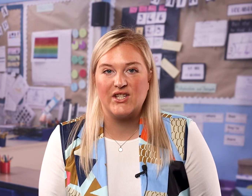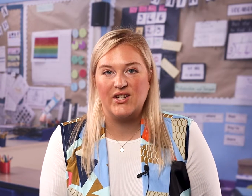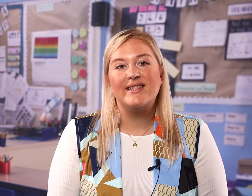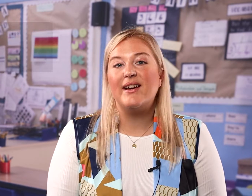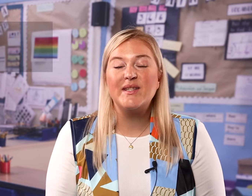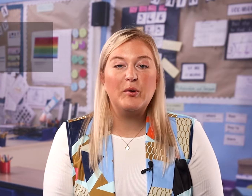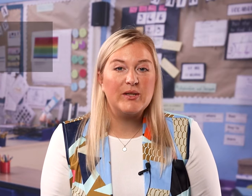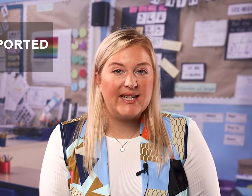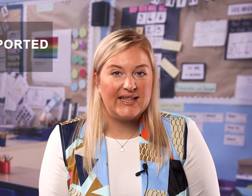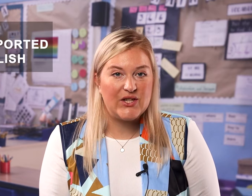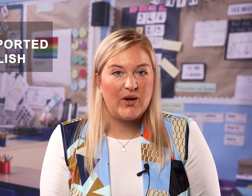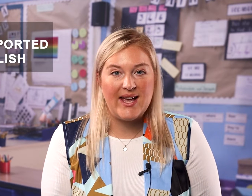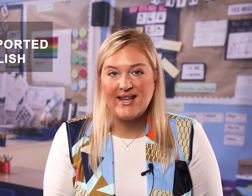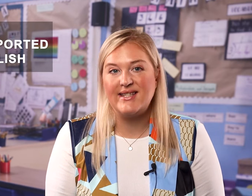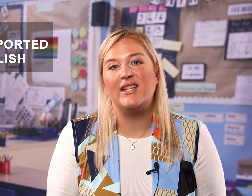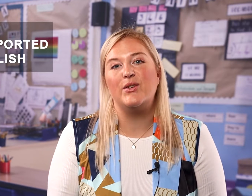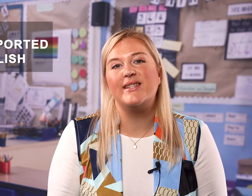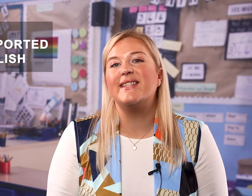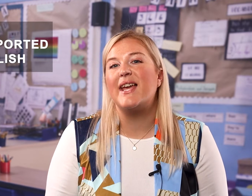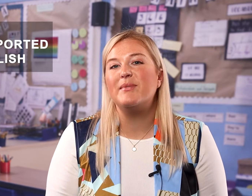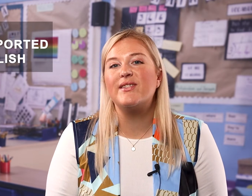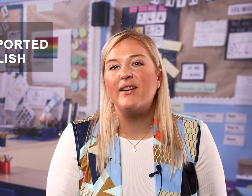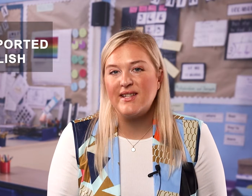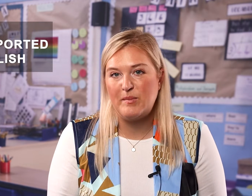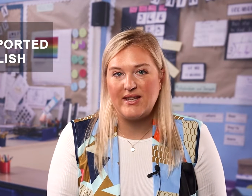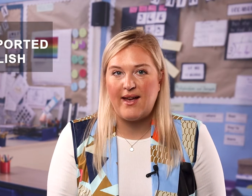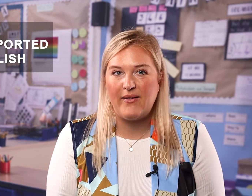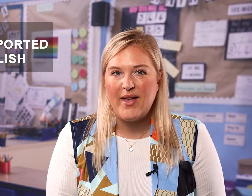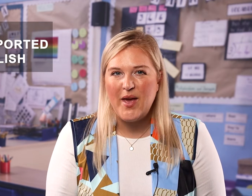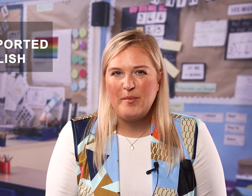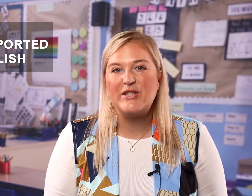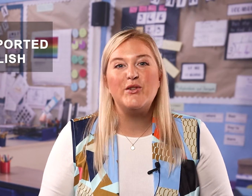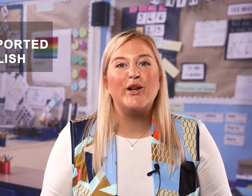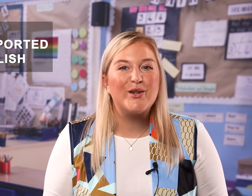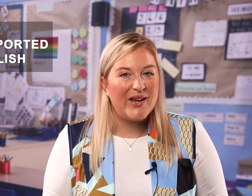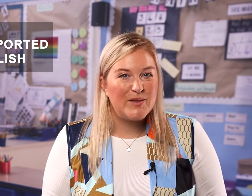Sign Supported English or SSE uses the same signs as BSL but it is used alongside